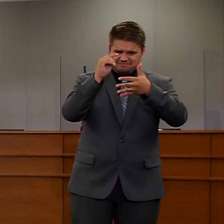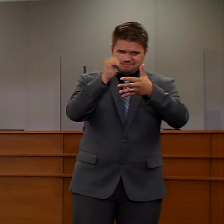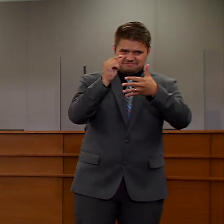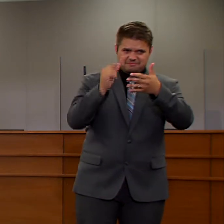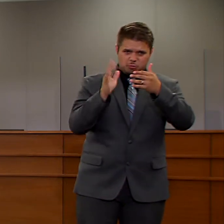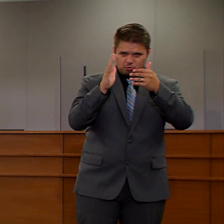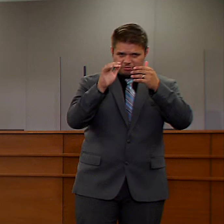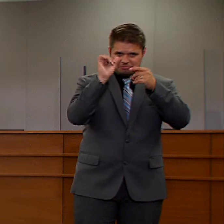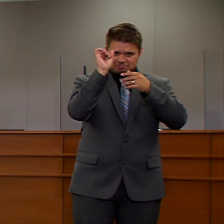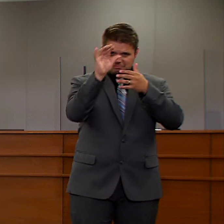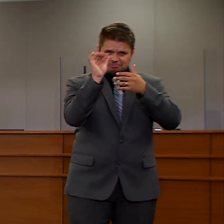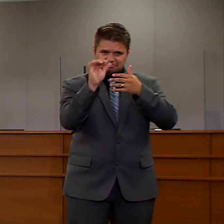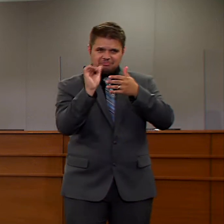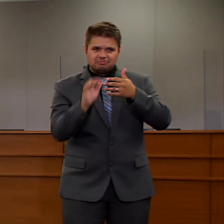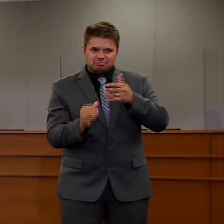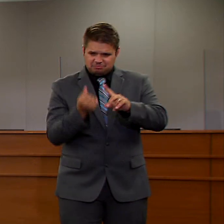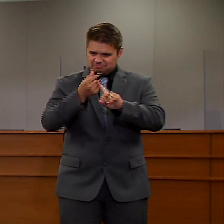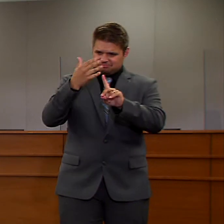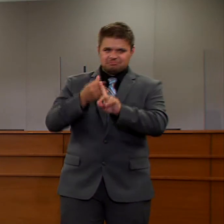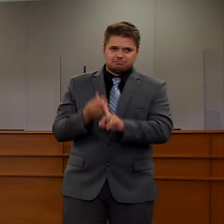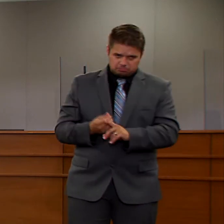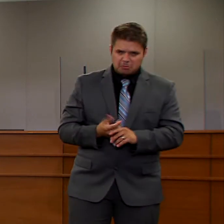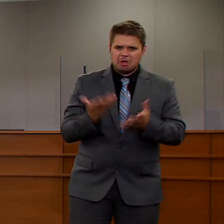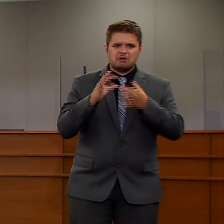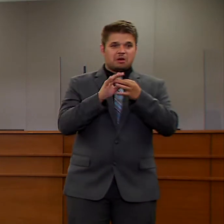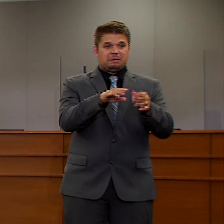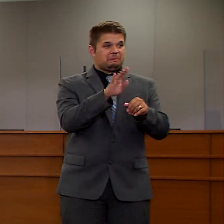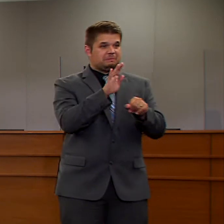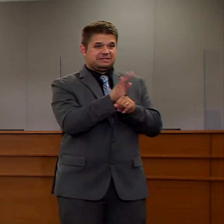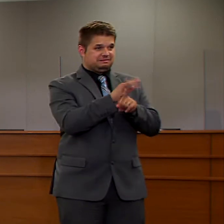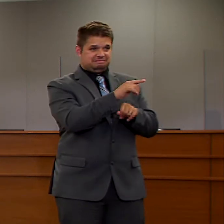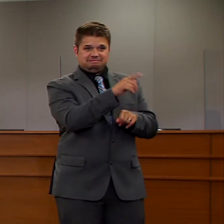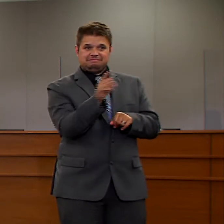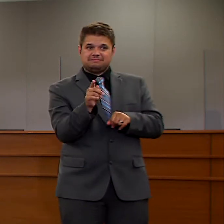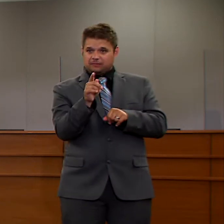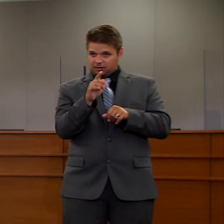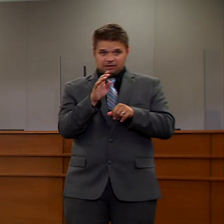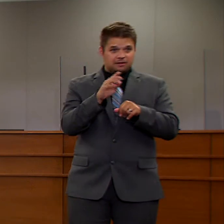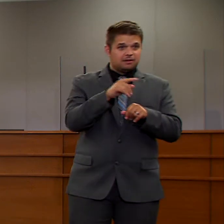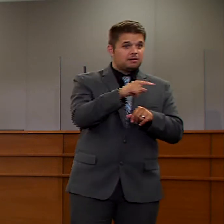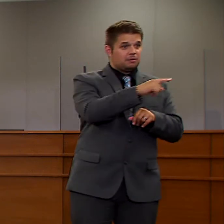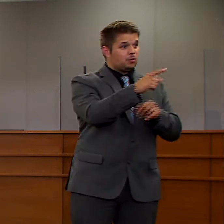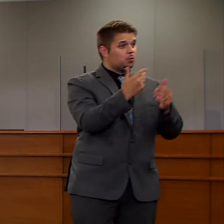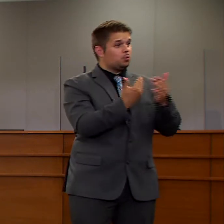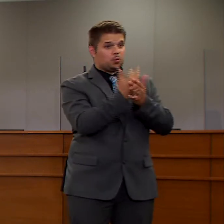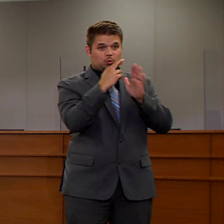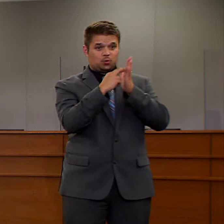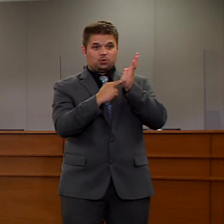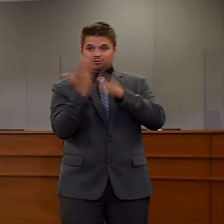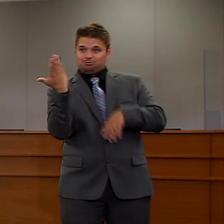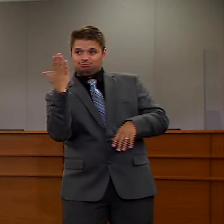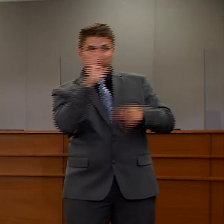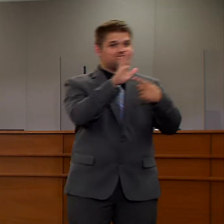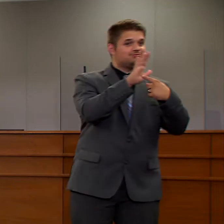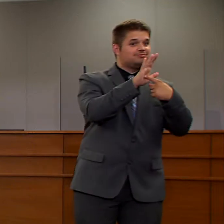businesses that are set to take effect July 30th. Indoor dining at restaurants